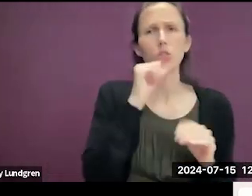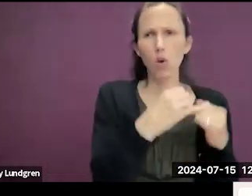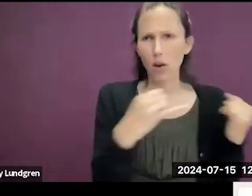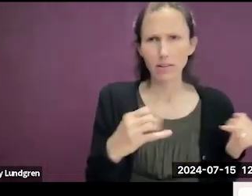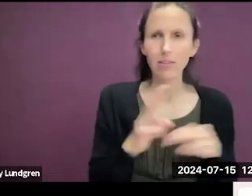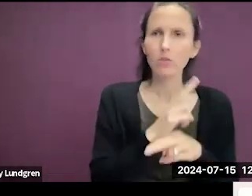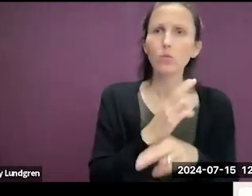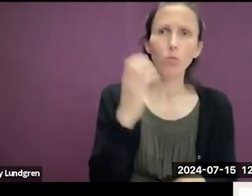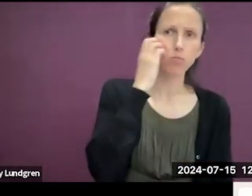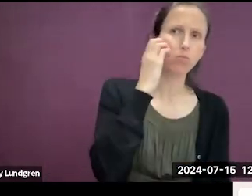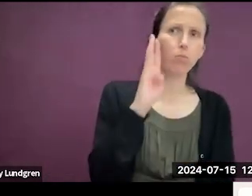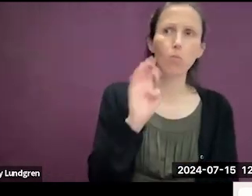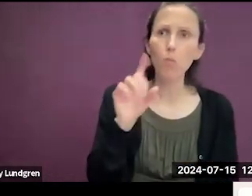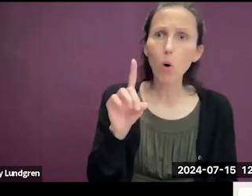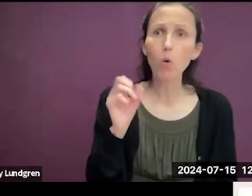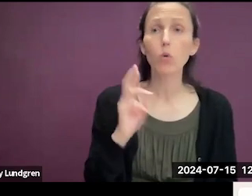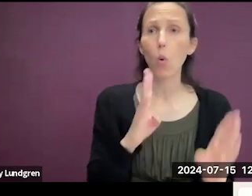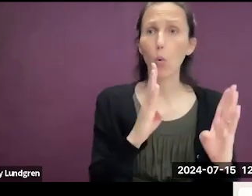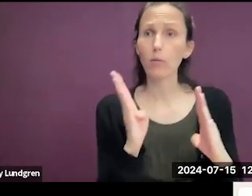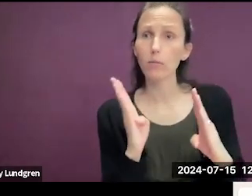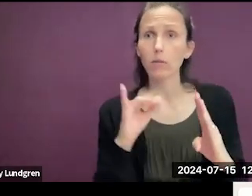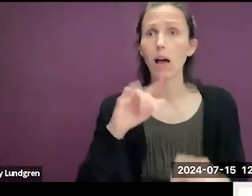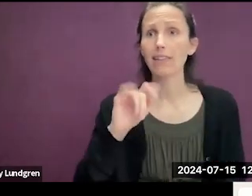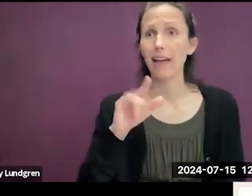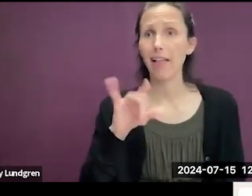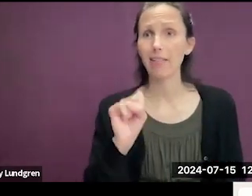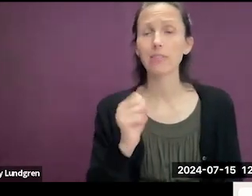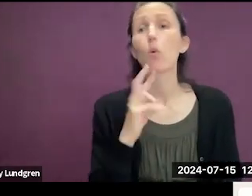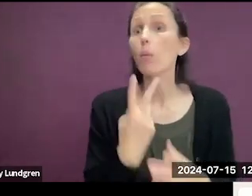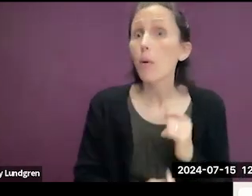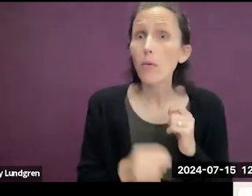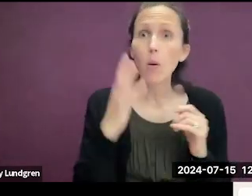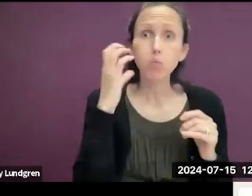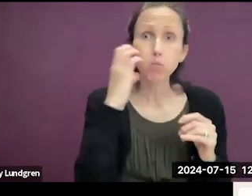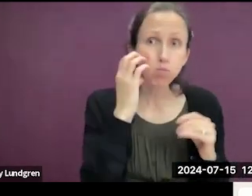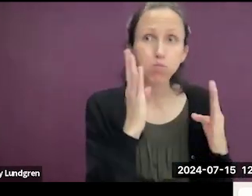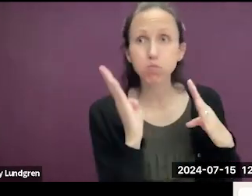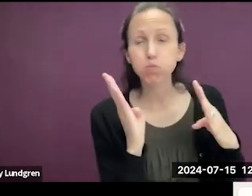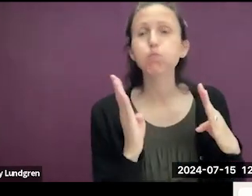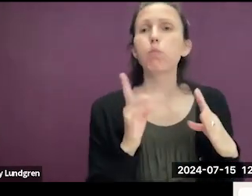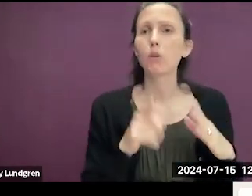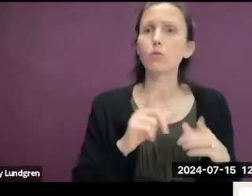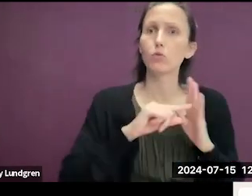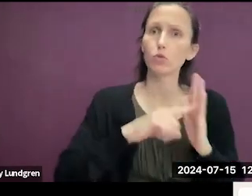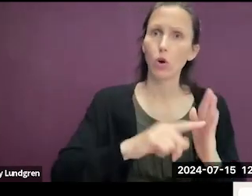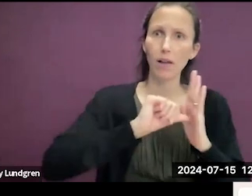or maybe both of those at the same time, to show that emphasis. When we're using our link text,